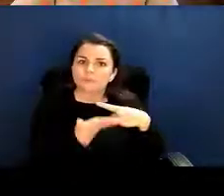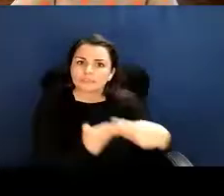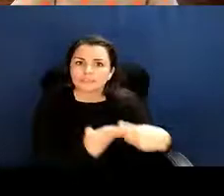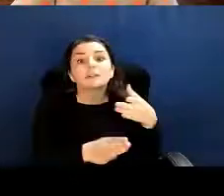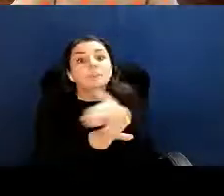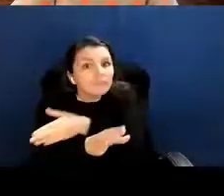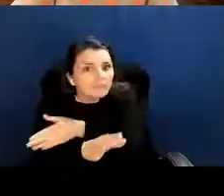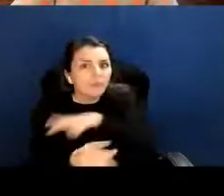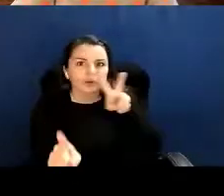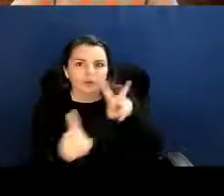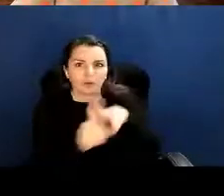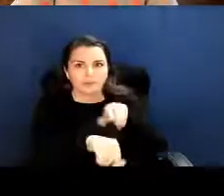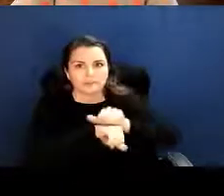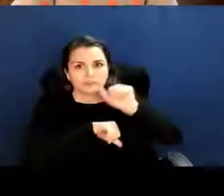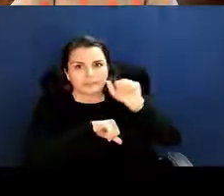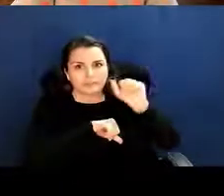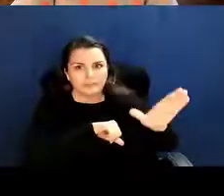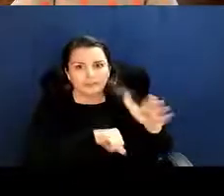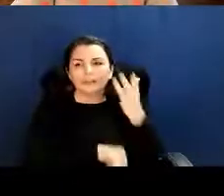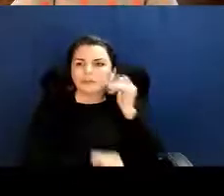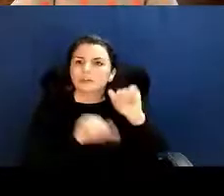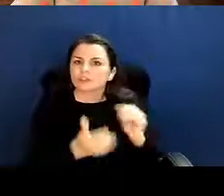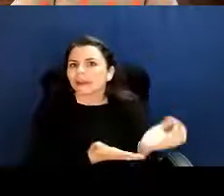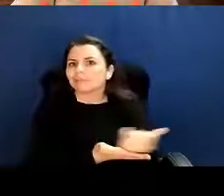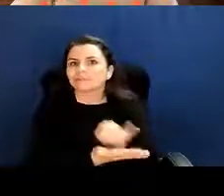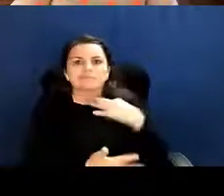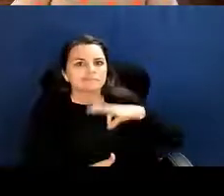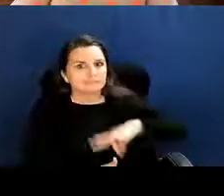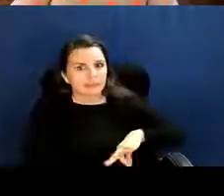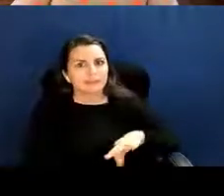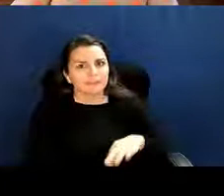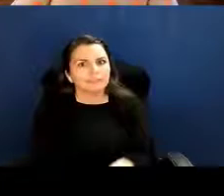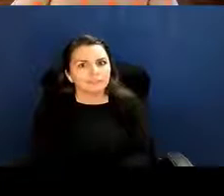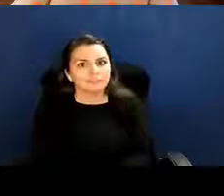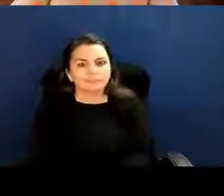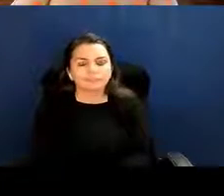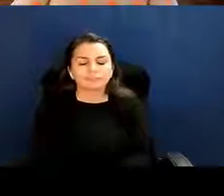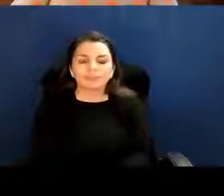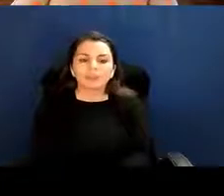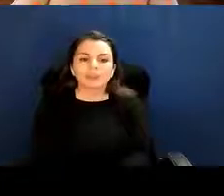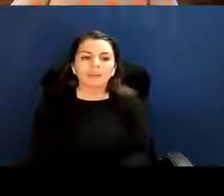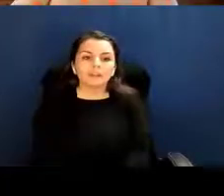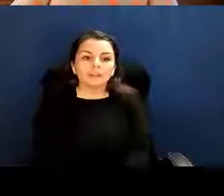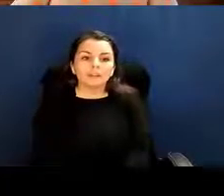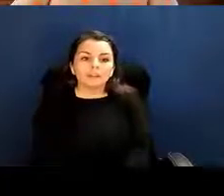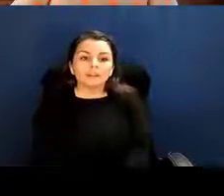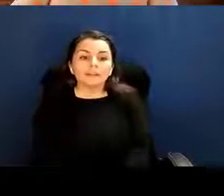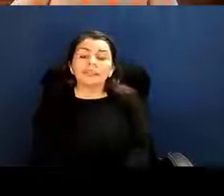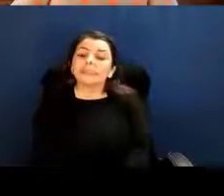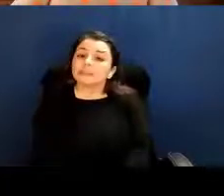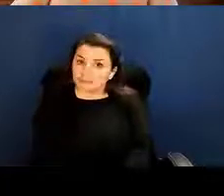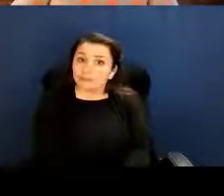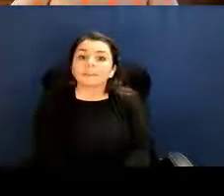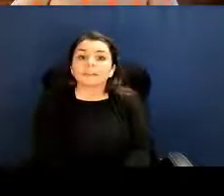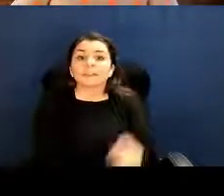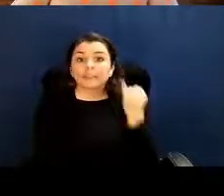There's a lot that you can get from that interaction. Now, if you want to talk to a program officer,